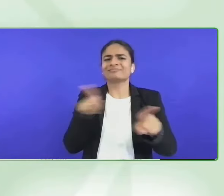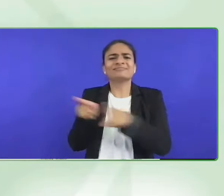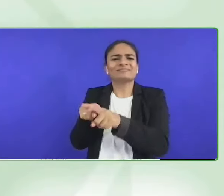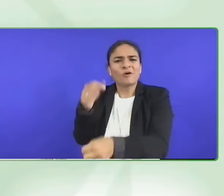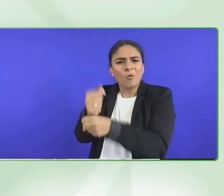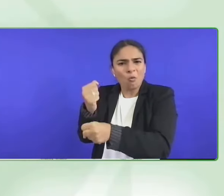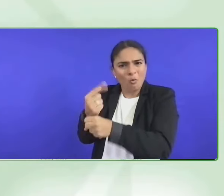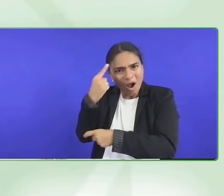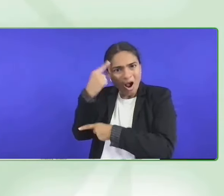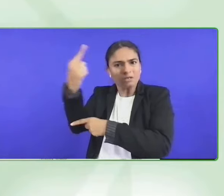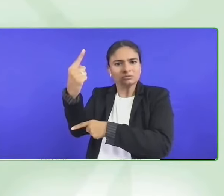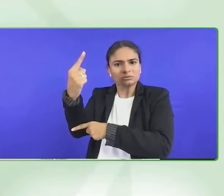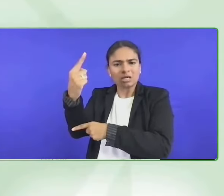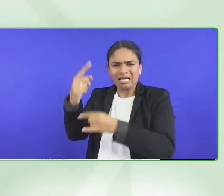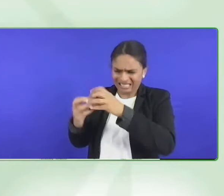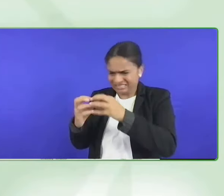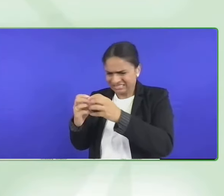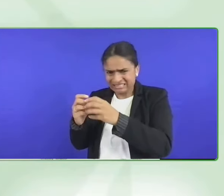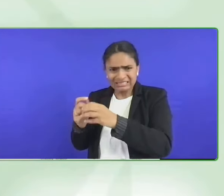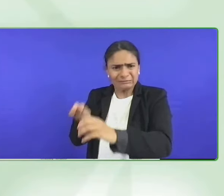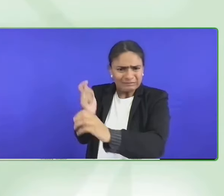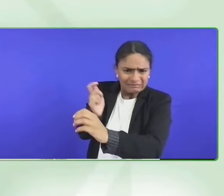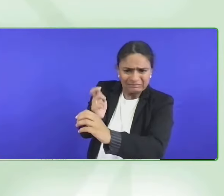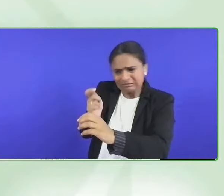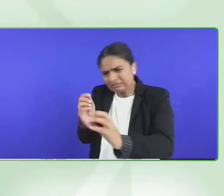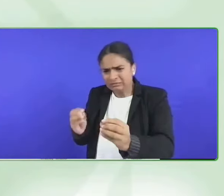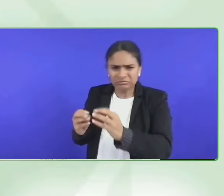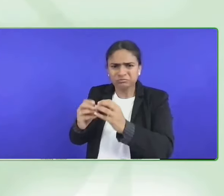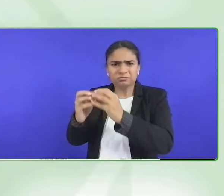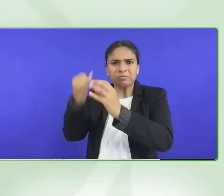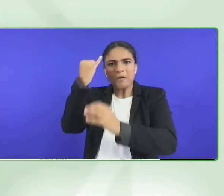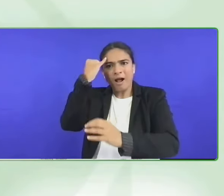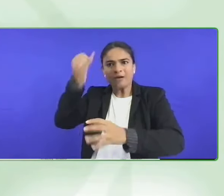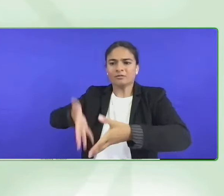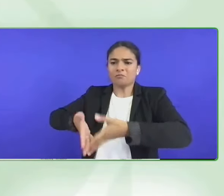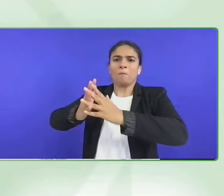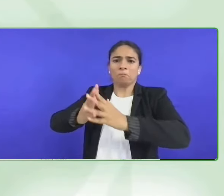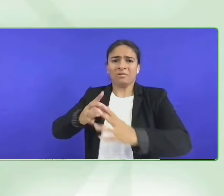experiences. And knowing that you don't know everything, I think those are very important concepts.